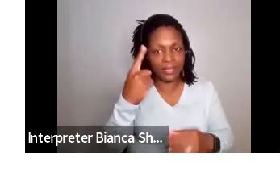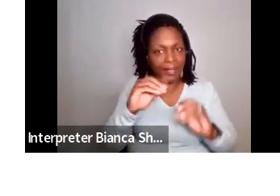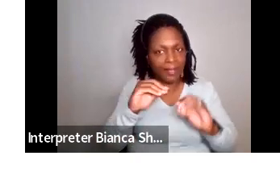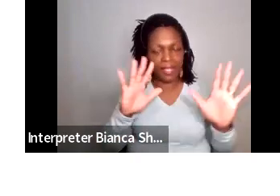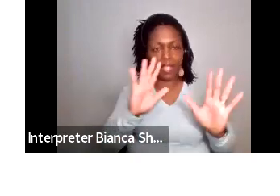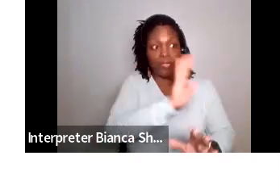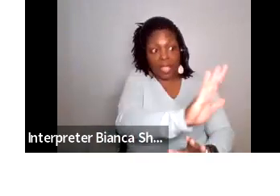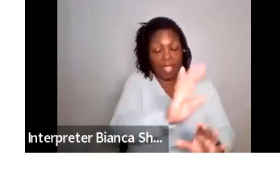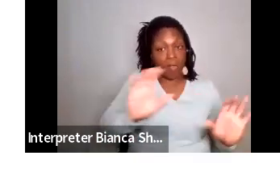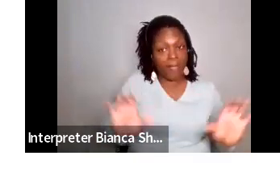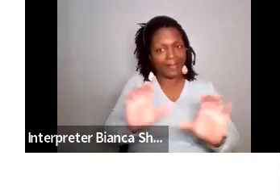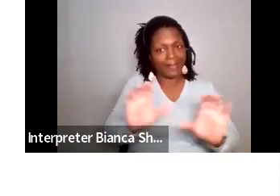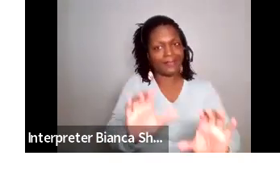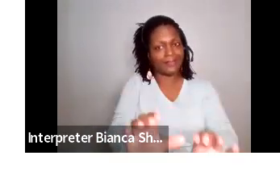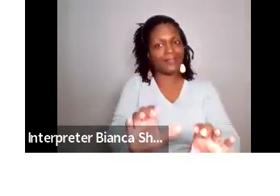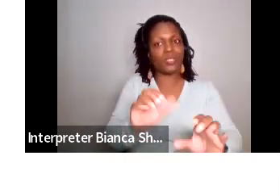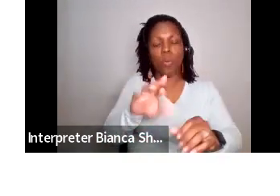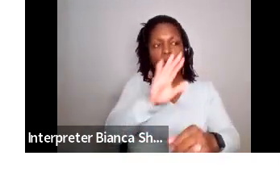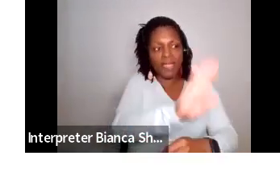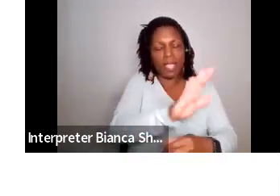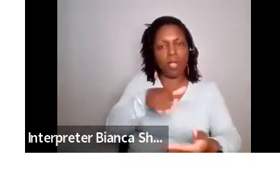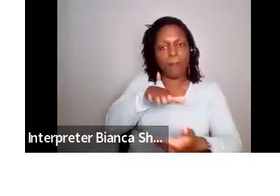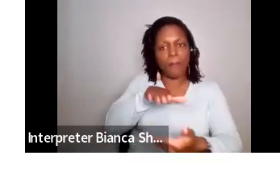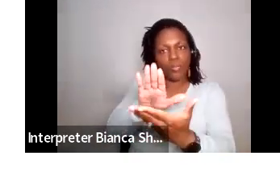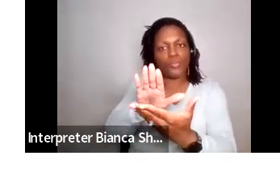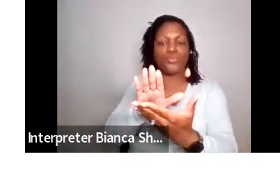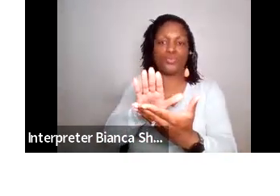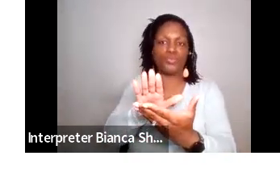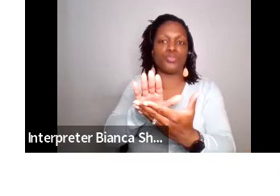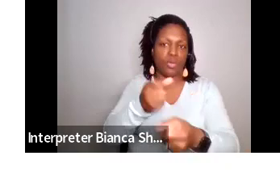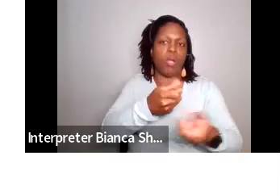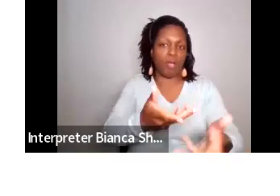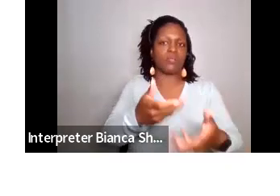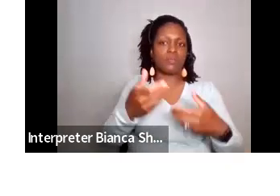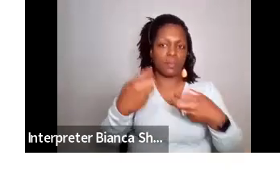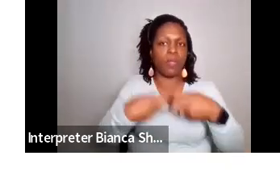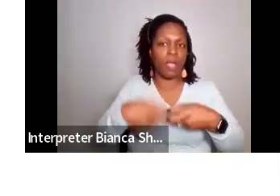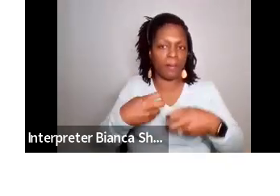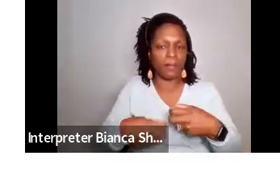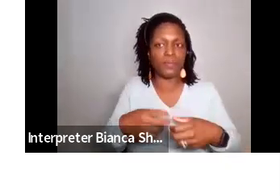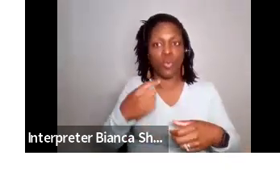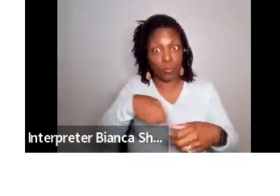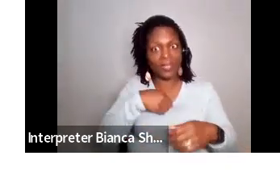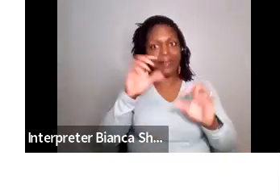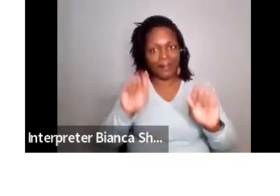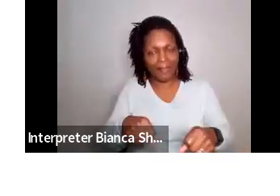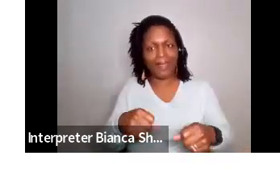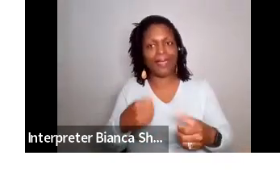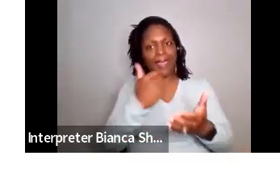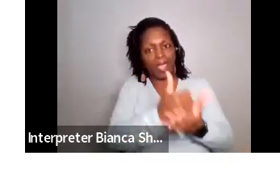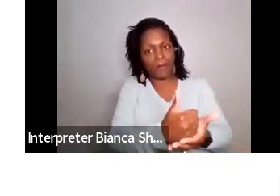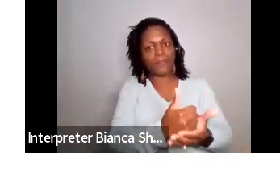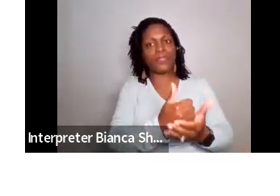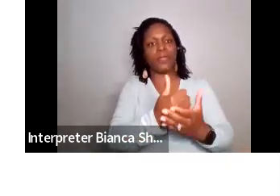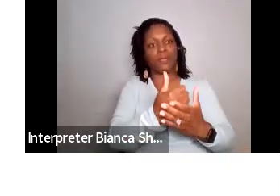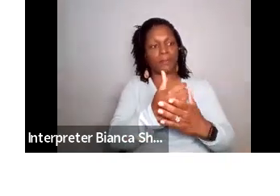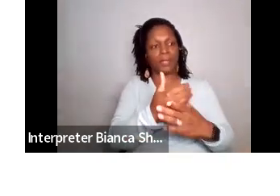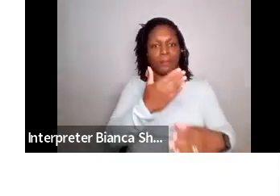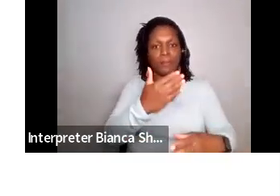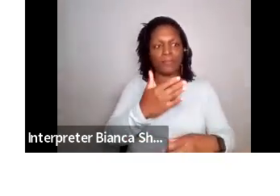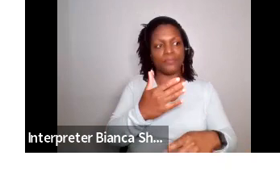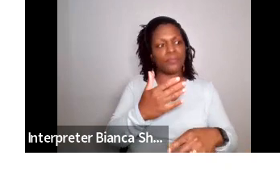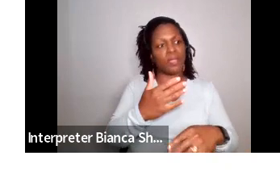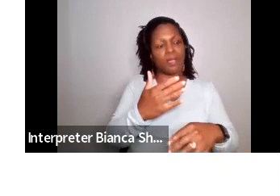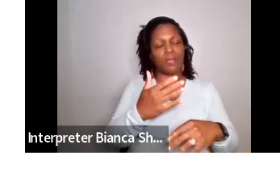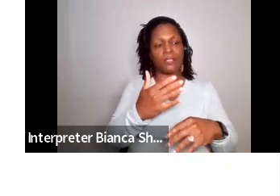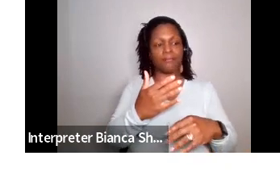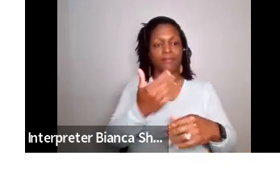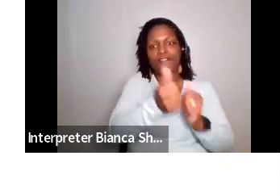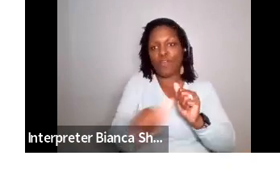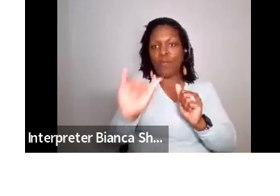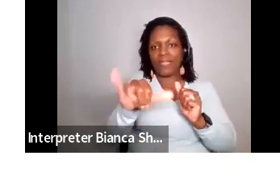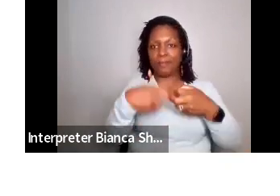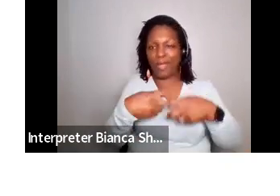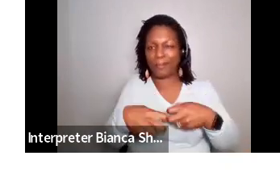The services or the supports that they had. We can tend to help them avoid having to pay back money to social security when it's not necessary that they have to do that.